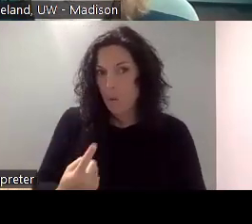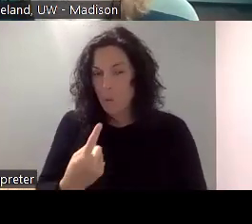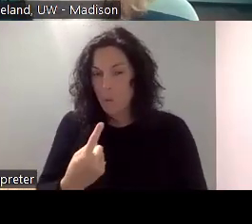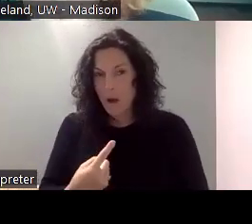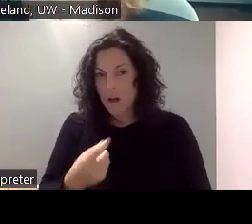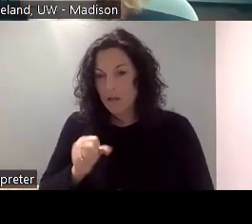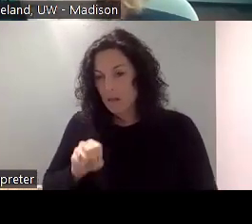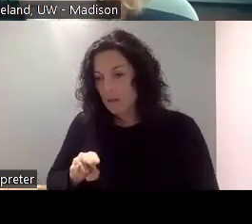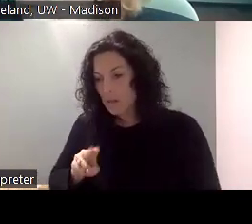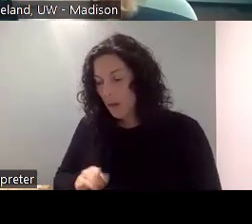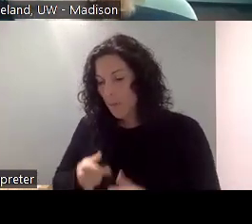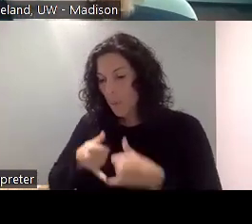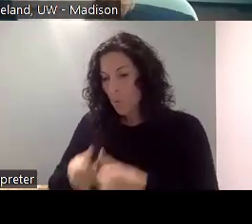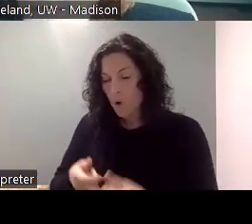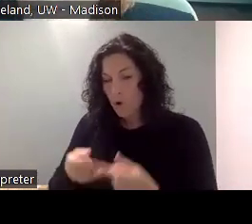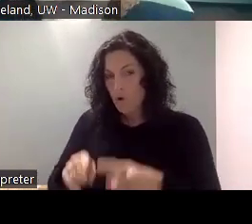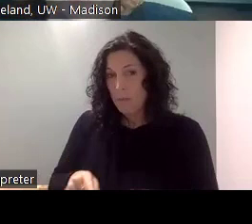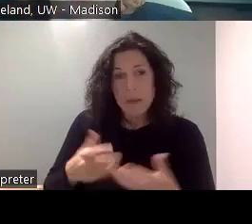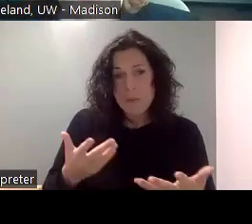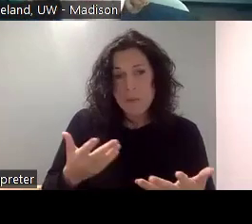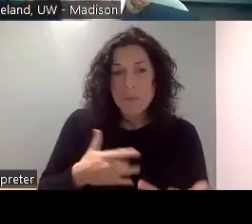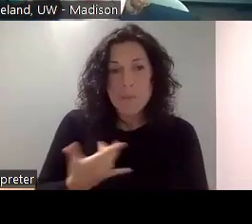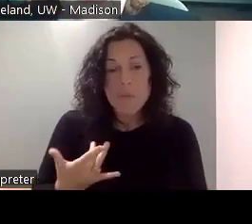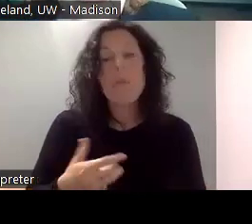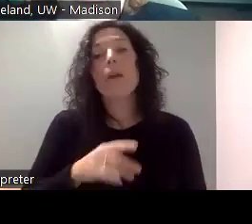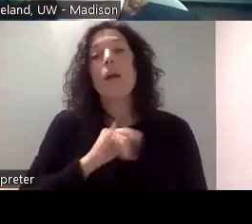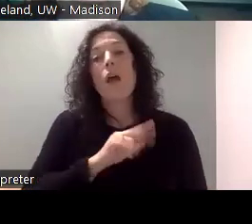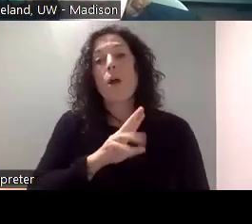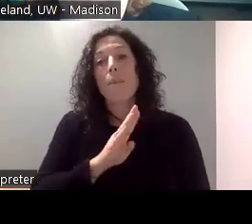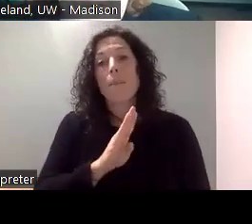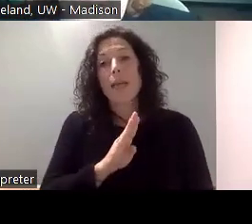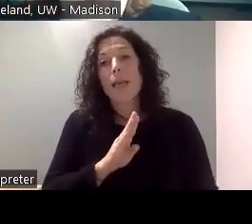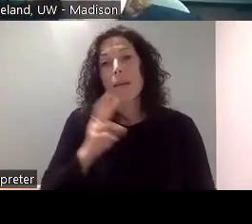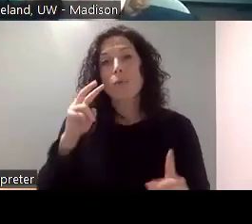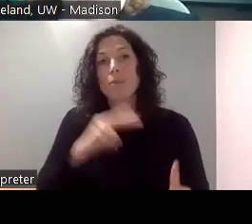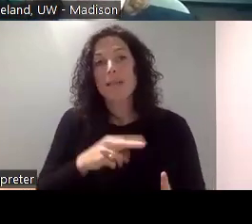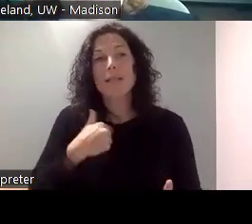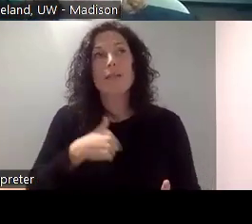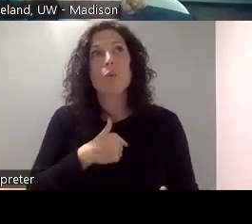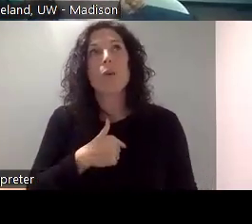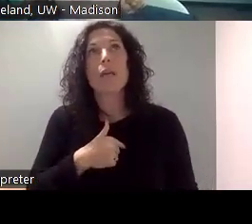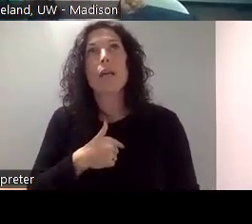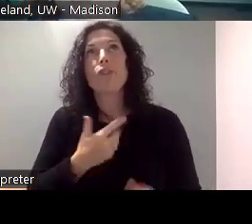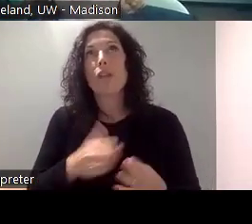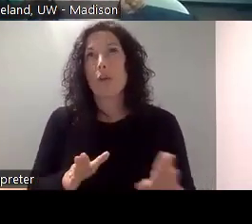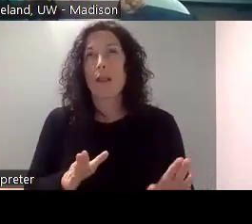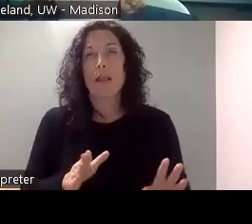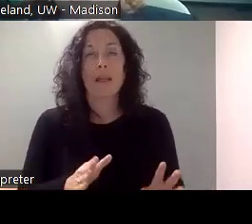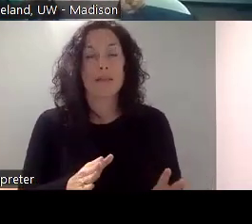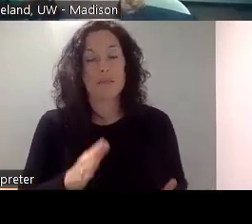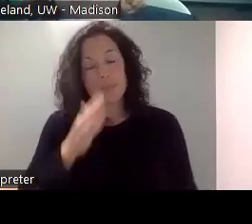and that sort of thing as well. From the IRB perspective, we, generally speaking for NIH policy, right?